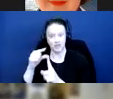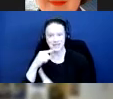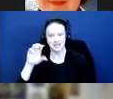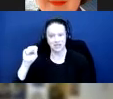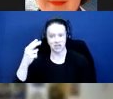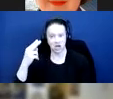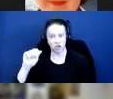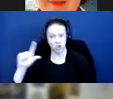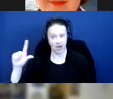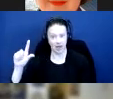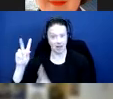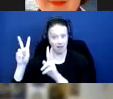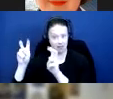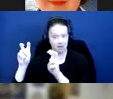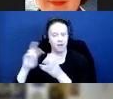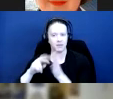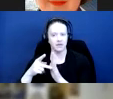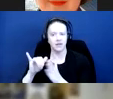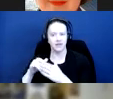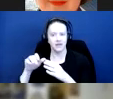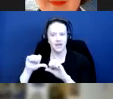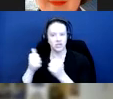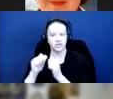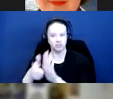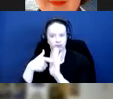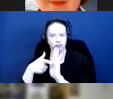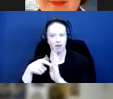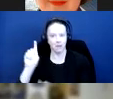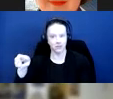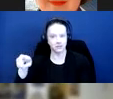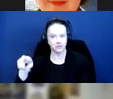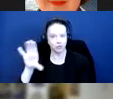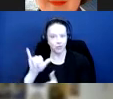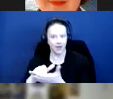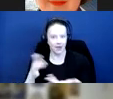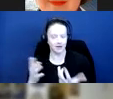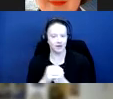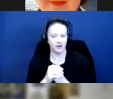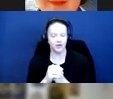But in any case, those standards, principles and procedures must be followed.